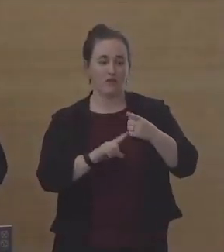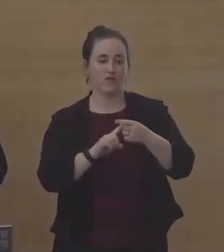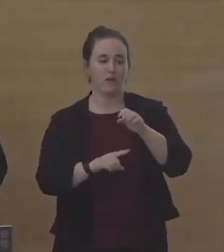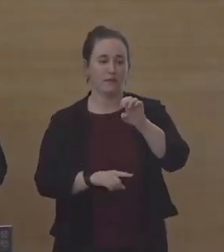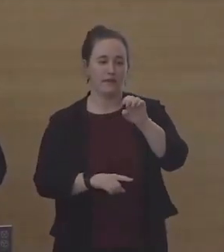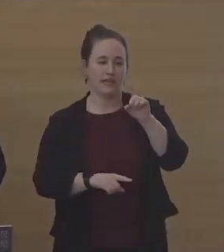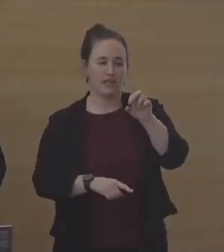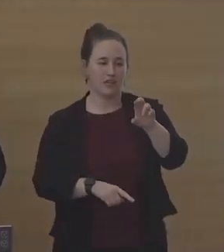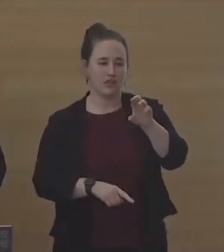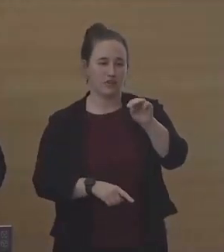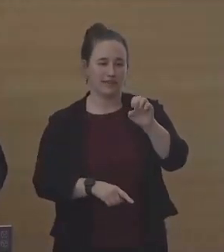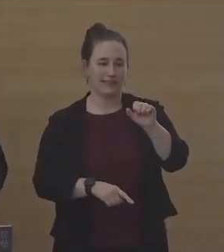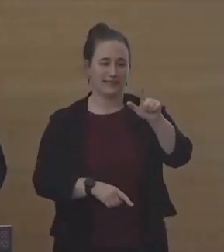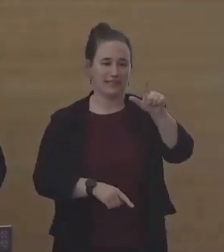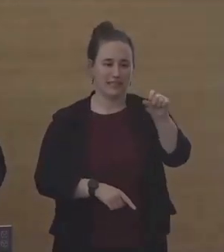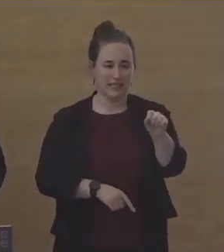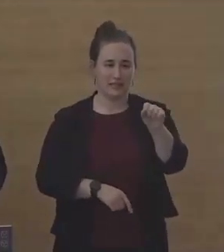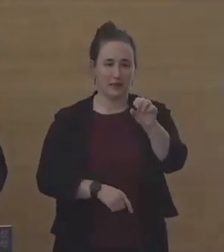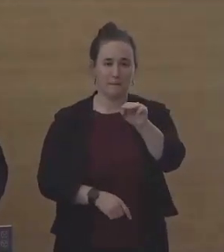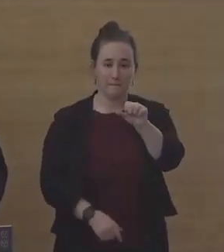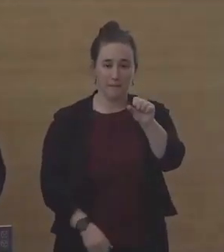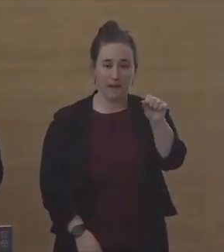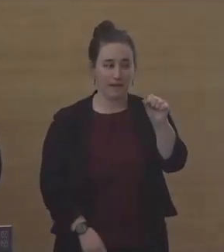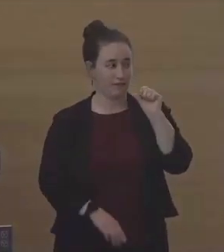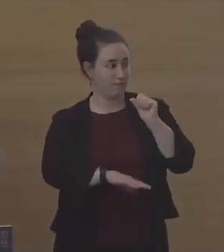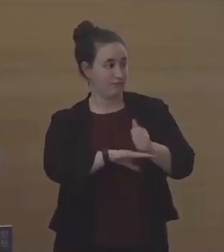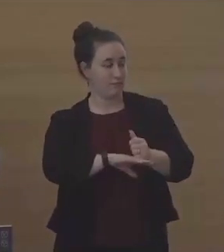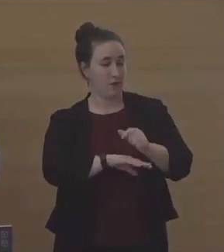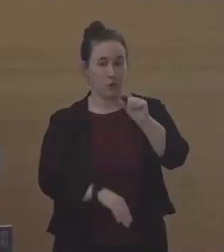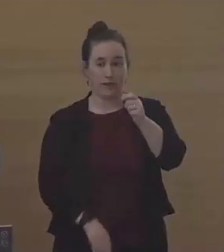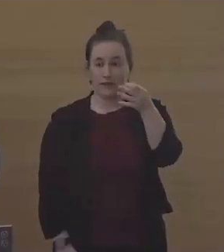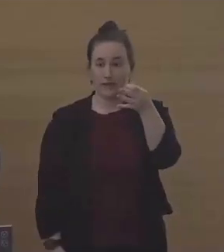They have been around since 2019 with the goal to teach